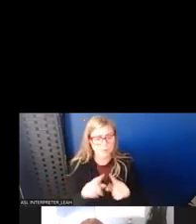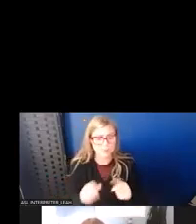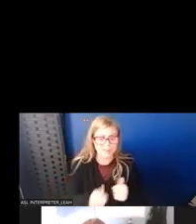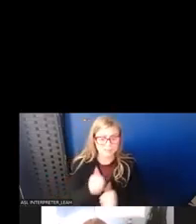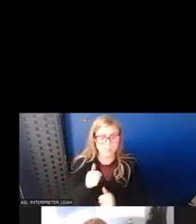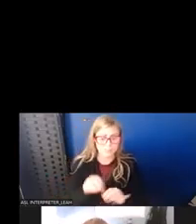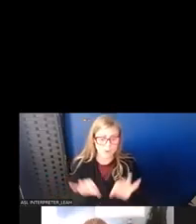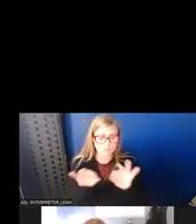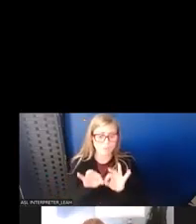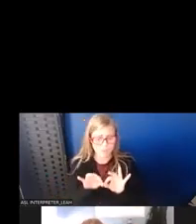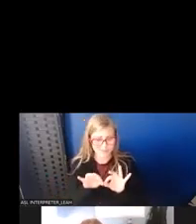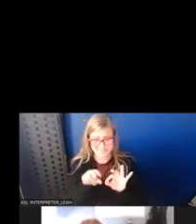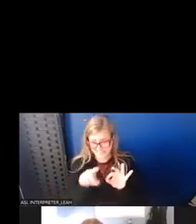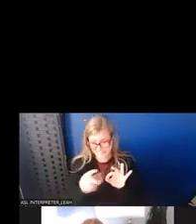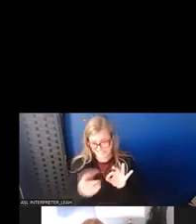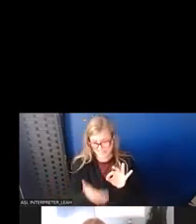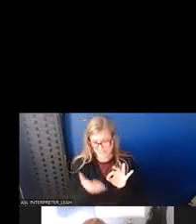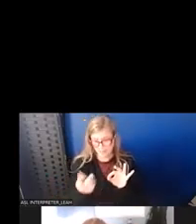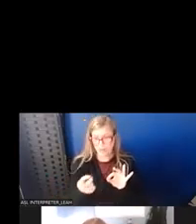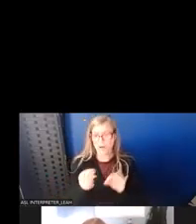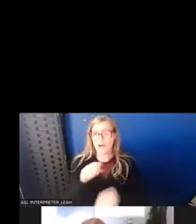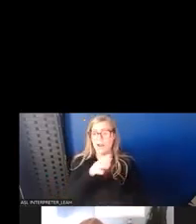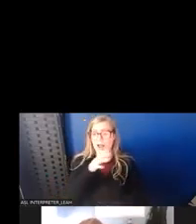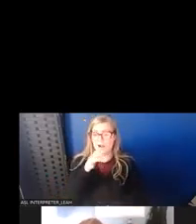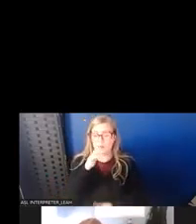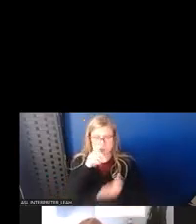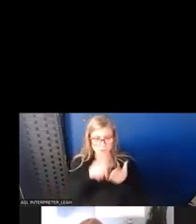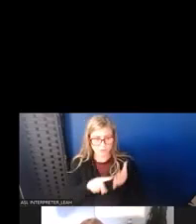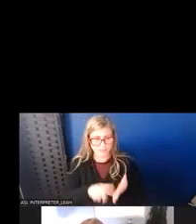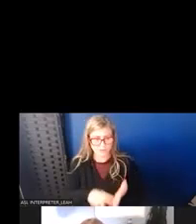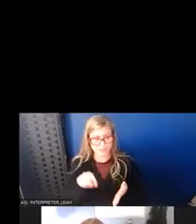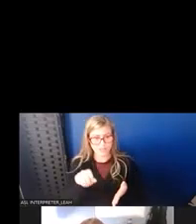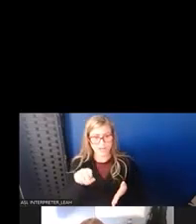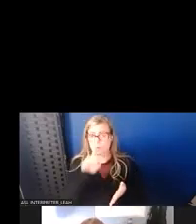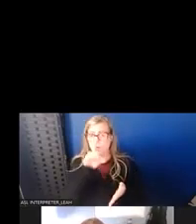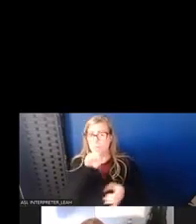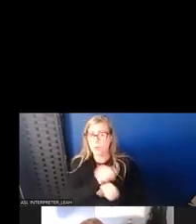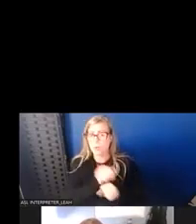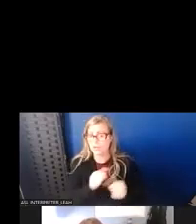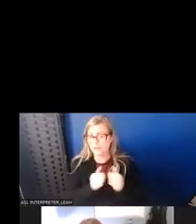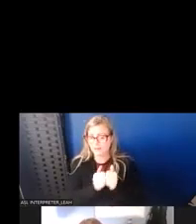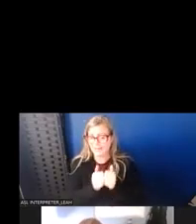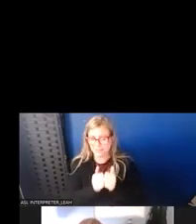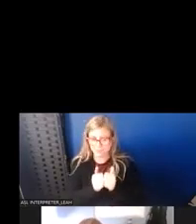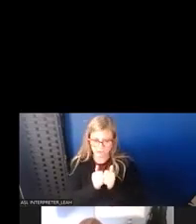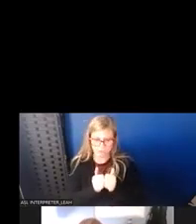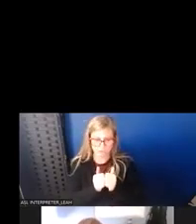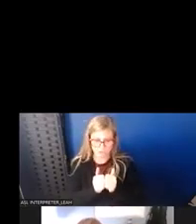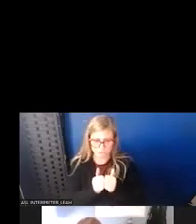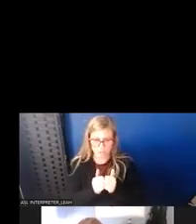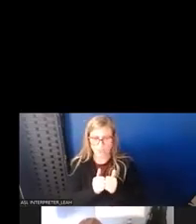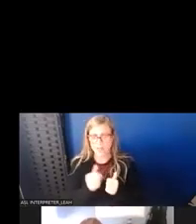to know is on agricultural research. If you work together and you're all participating, there's like